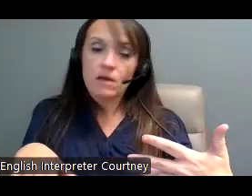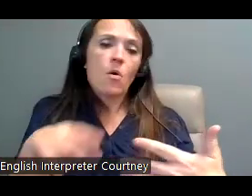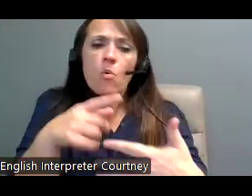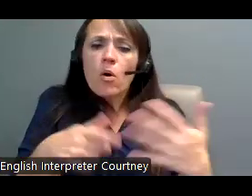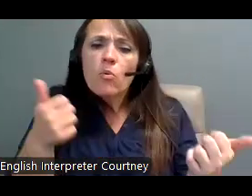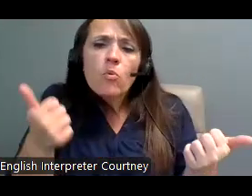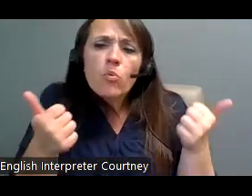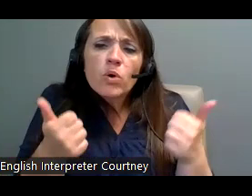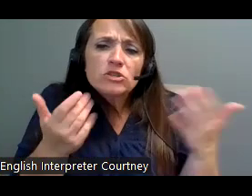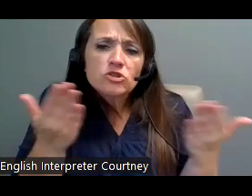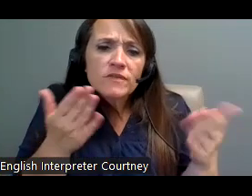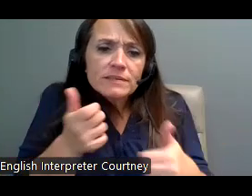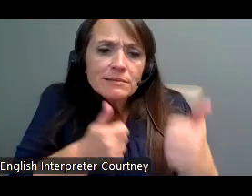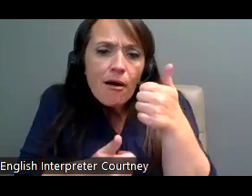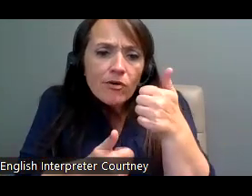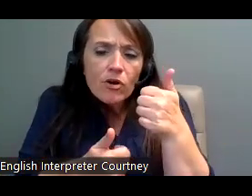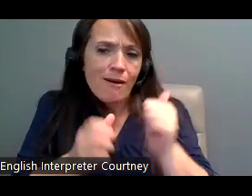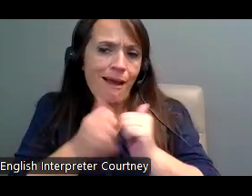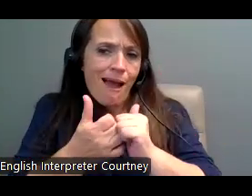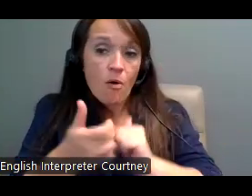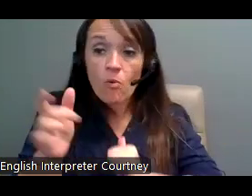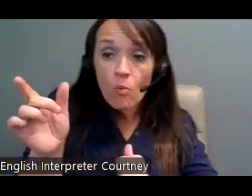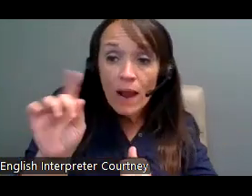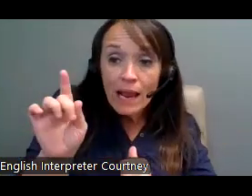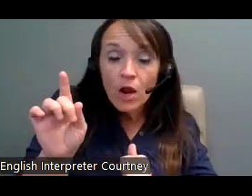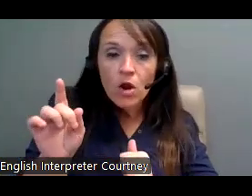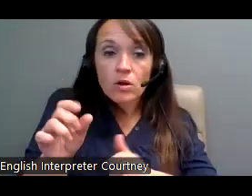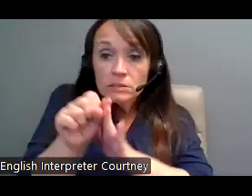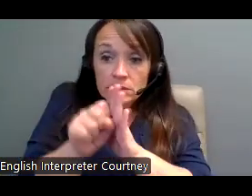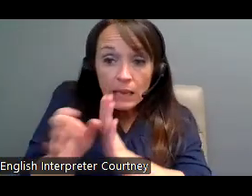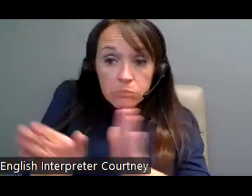the website and all the services that are provided in the state plan and descriptions of what those